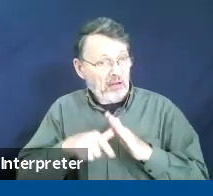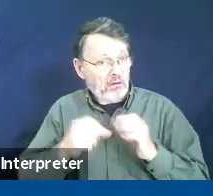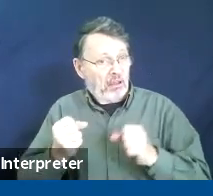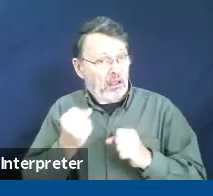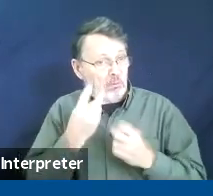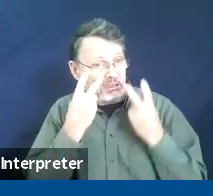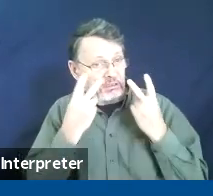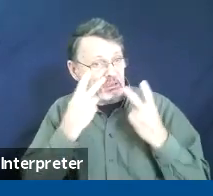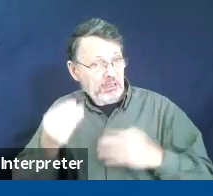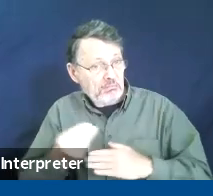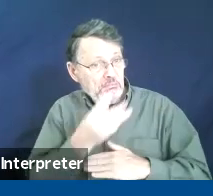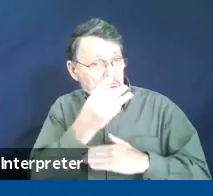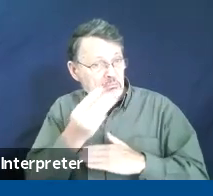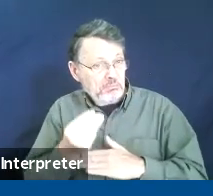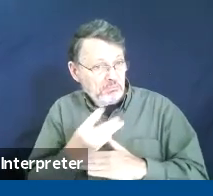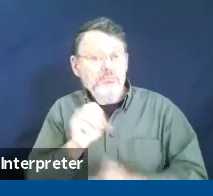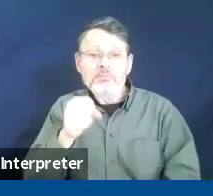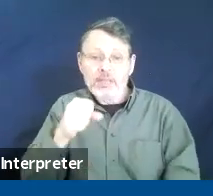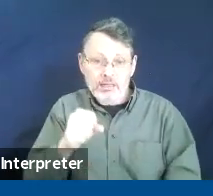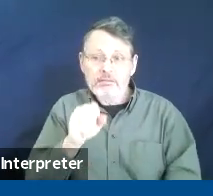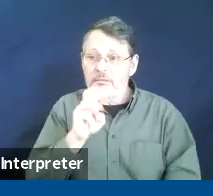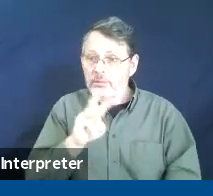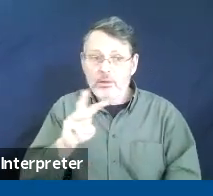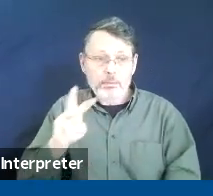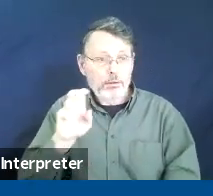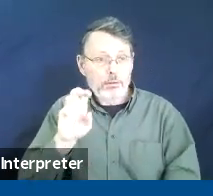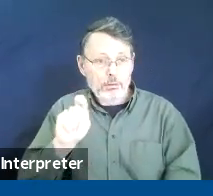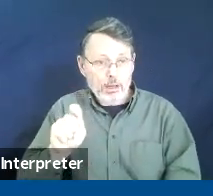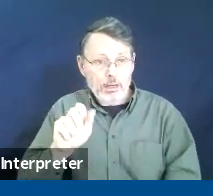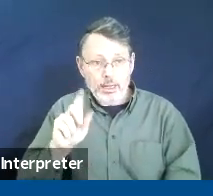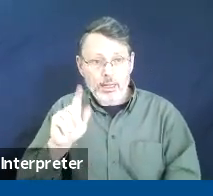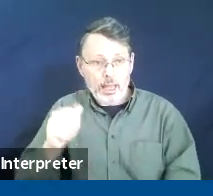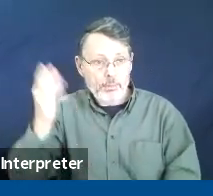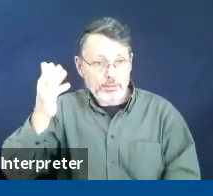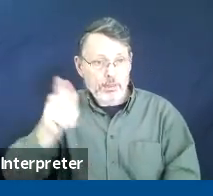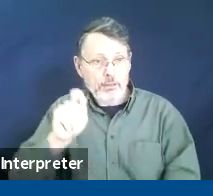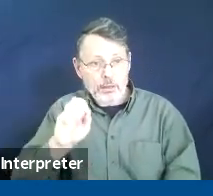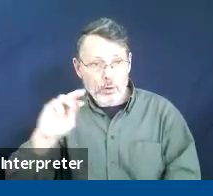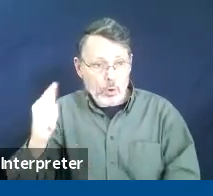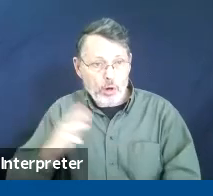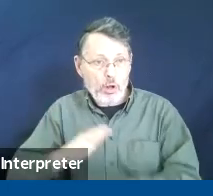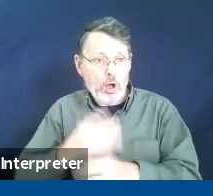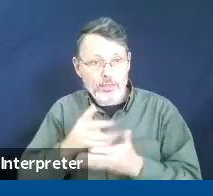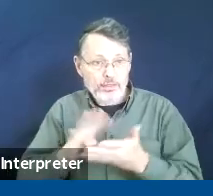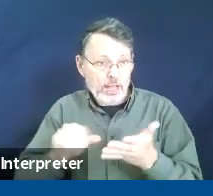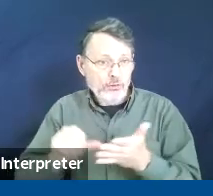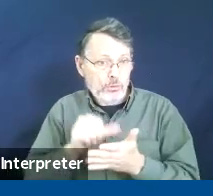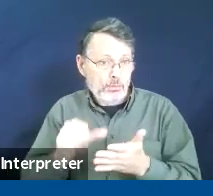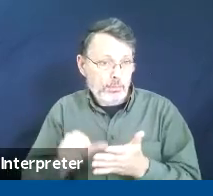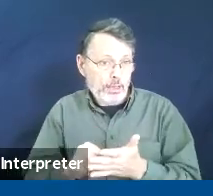at ADApresentations.org in the schedule page today, tomorrow... by tomorrow it